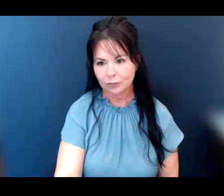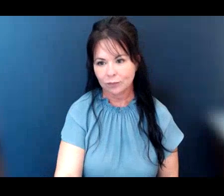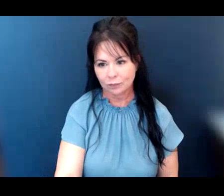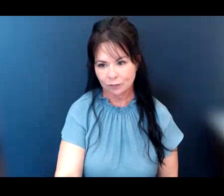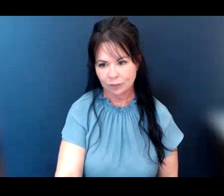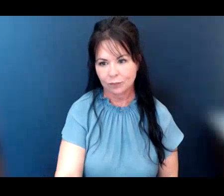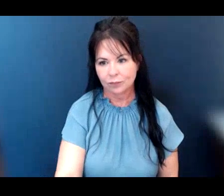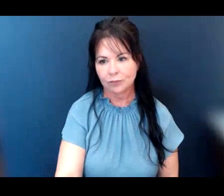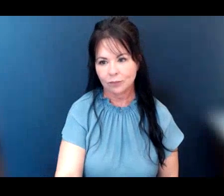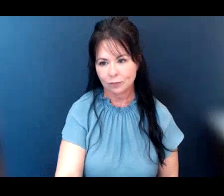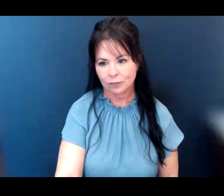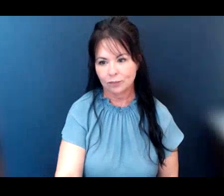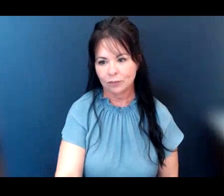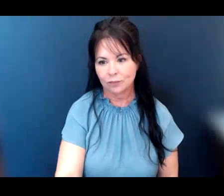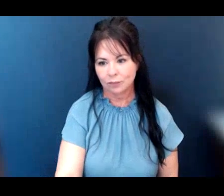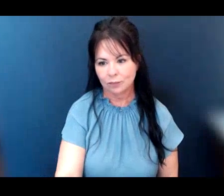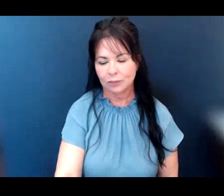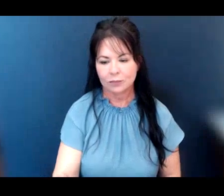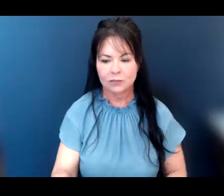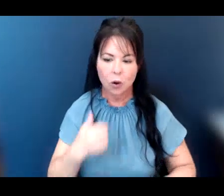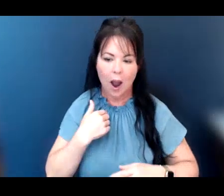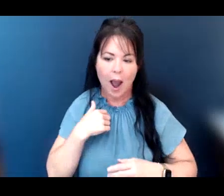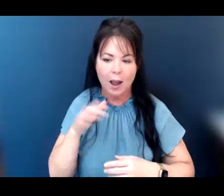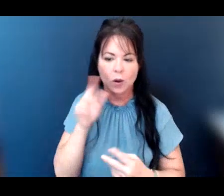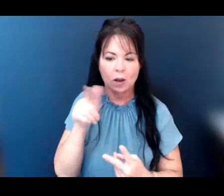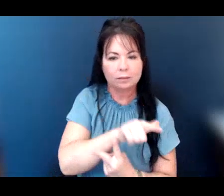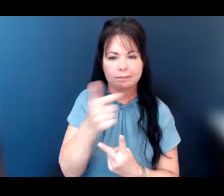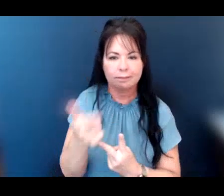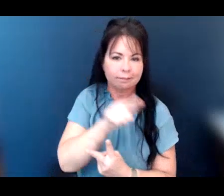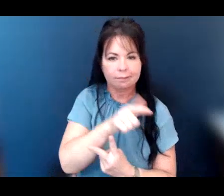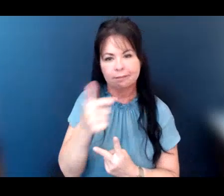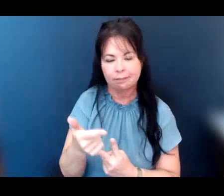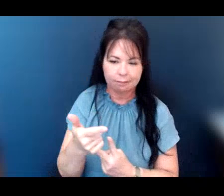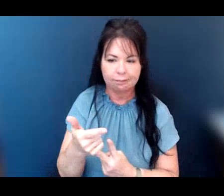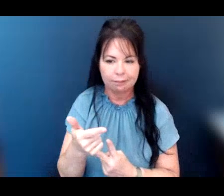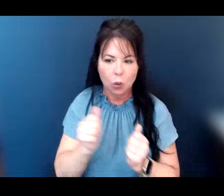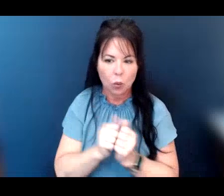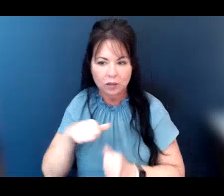and, I think, the chat just to make sure we get everyone. So I'll start with--